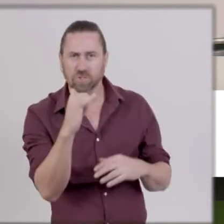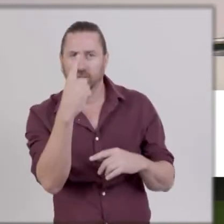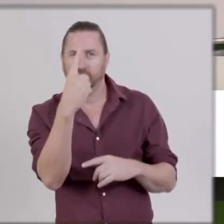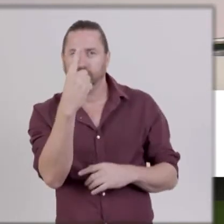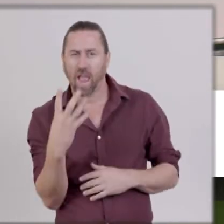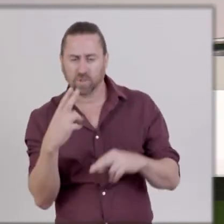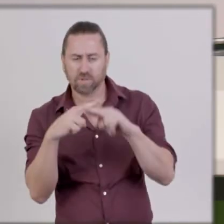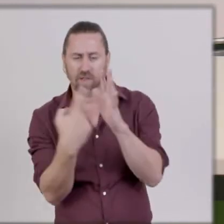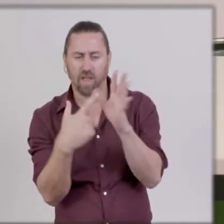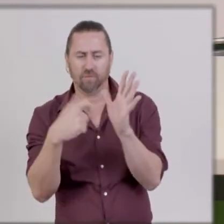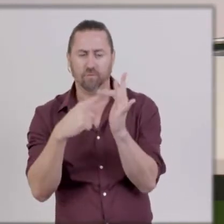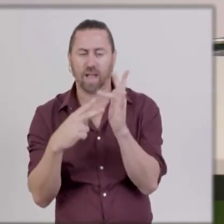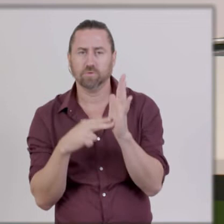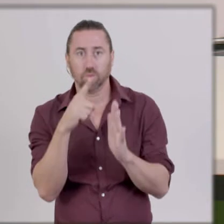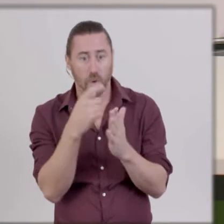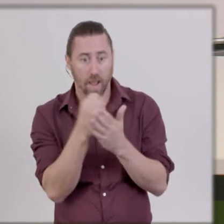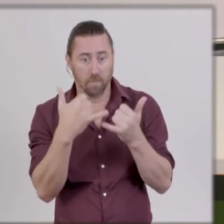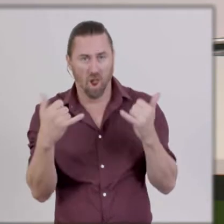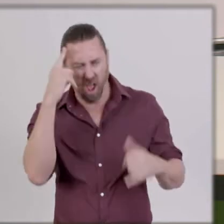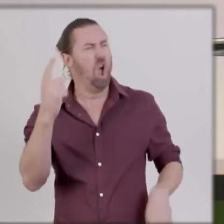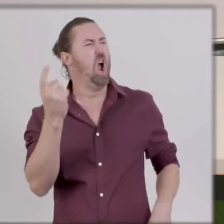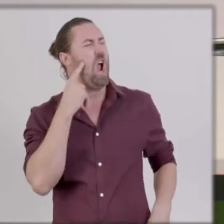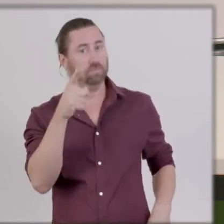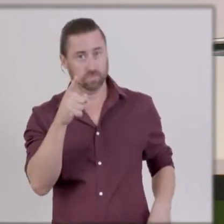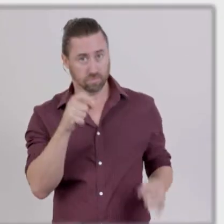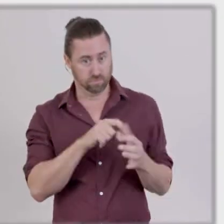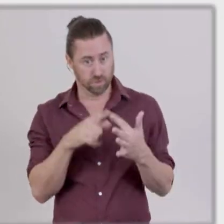It sounds easy, but stay on your toes! Ready? Let's go!